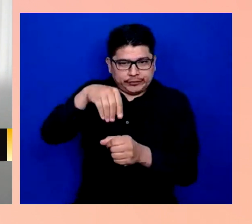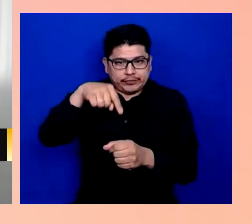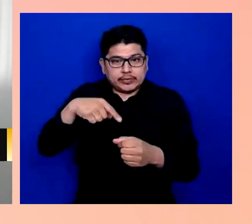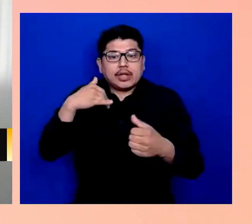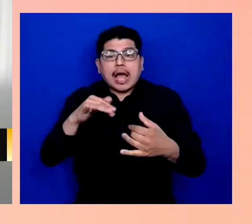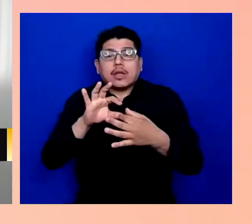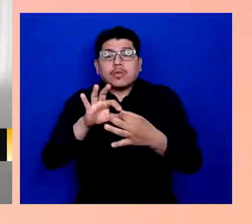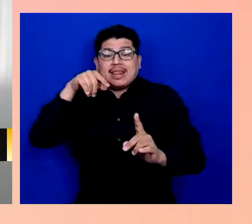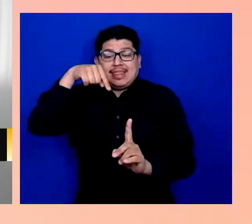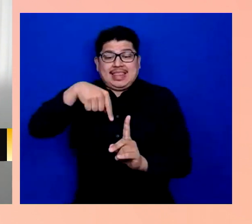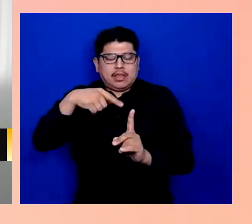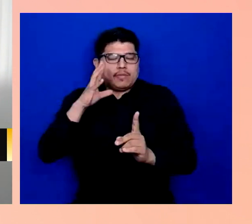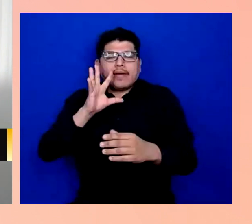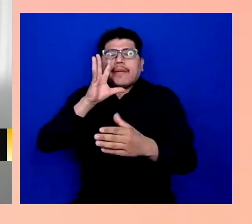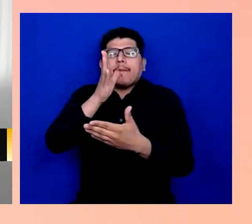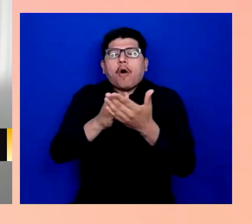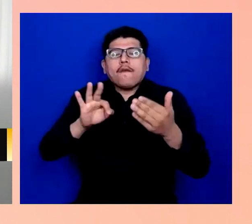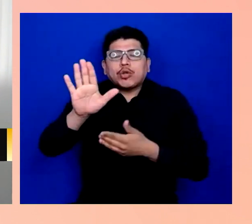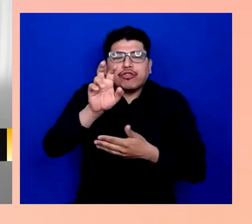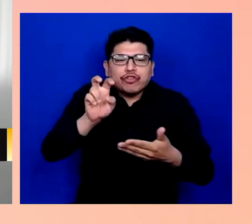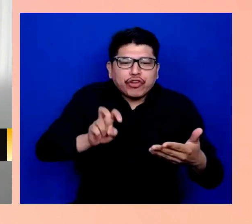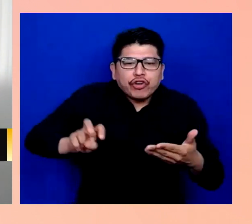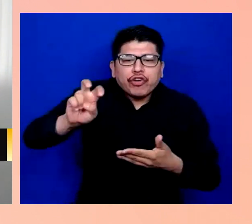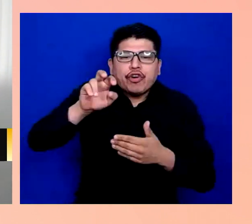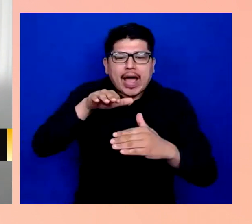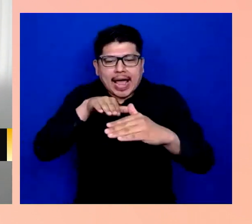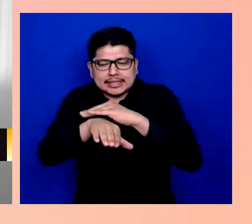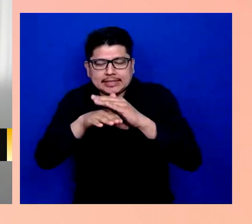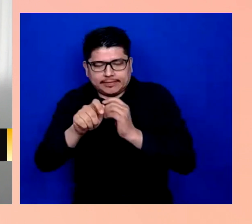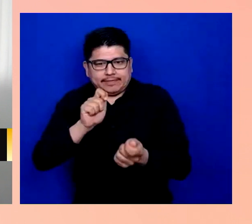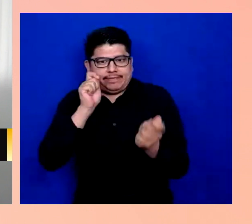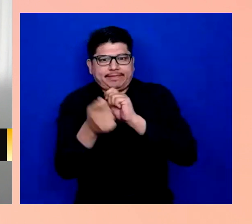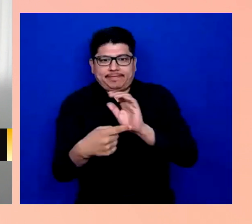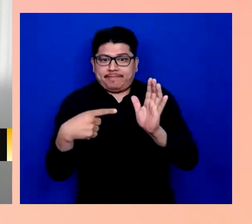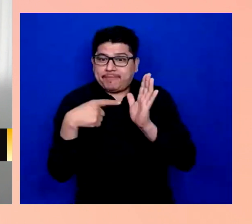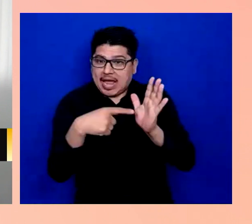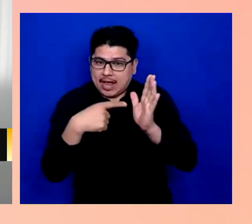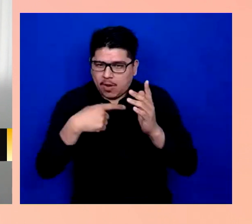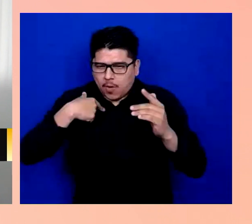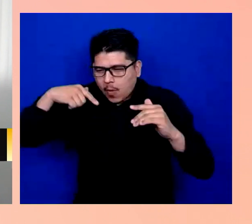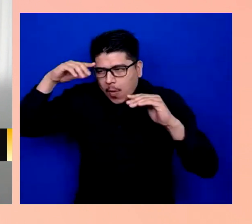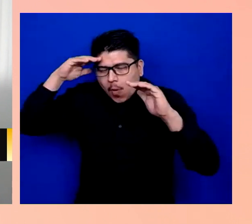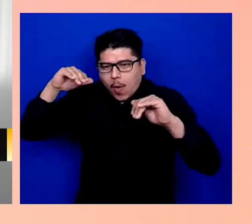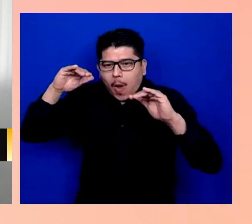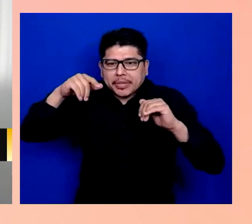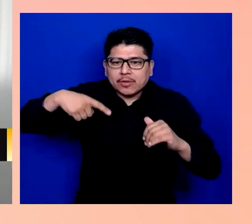We hope that this can be a resource for your organization and yourself to accelerate your own progress and accessibility and